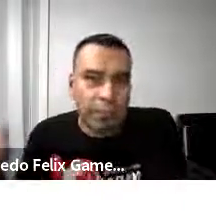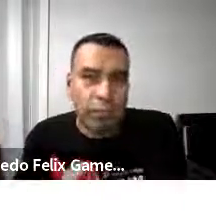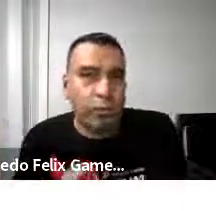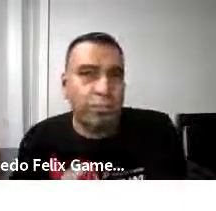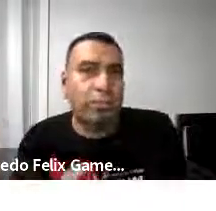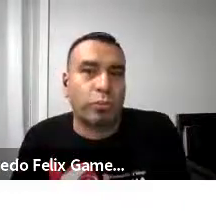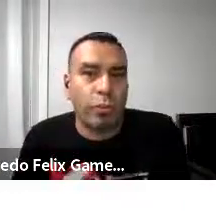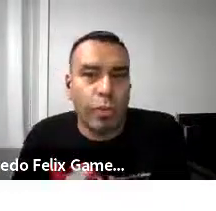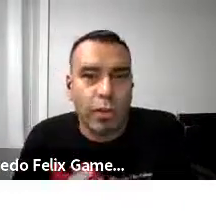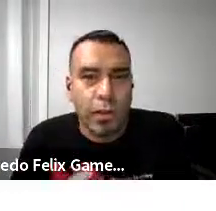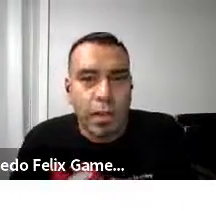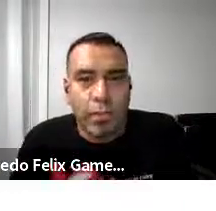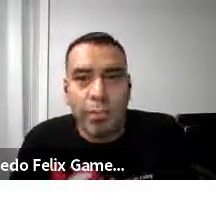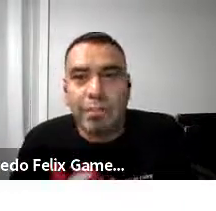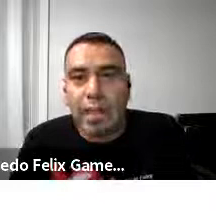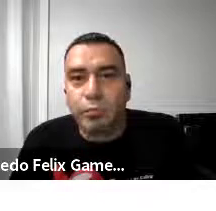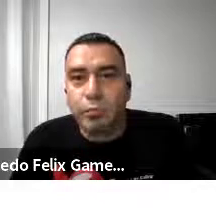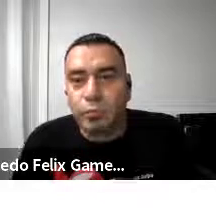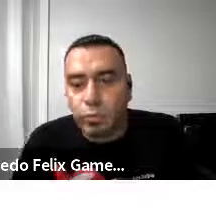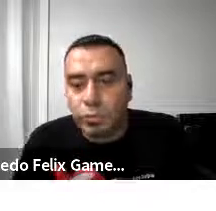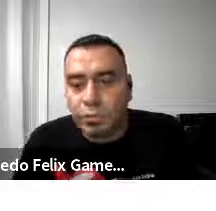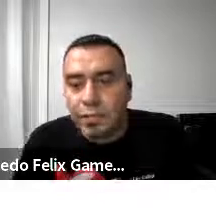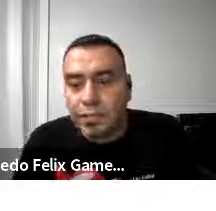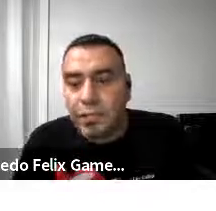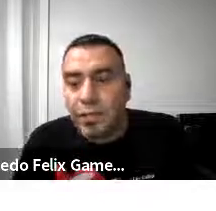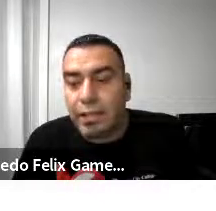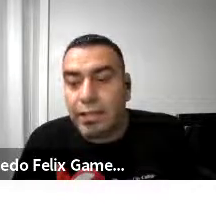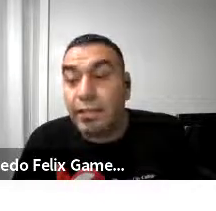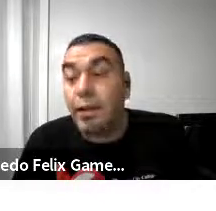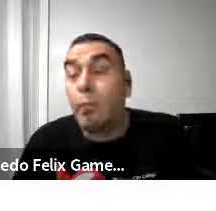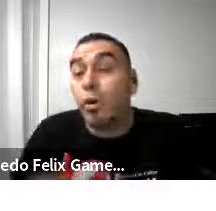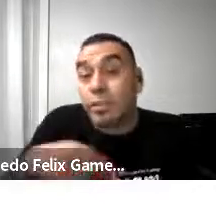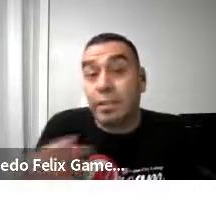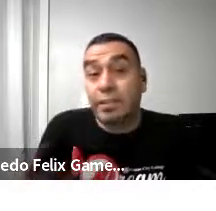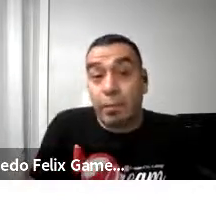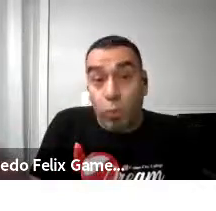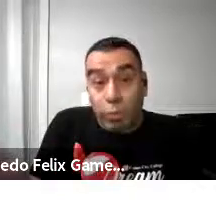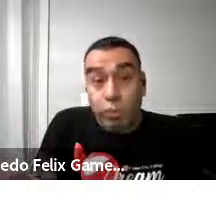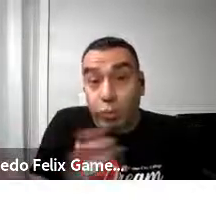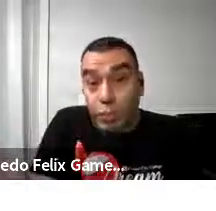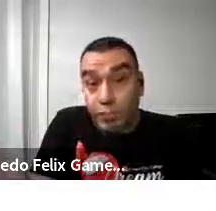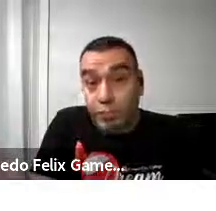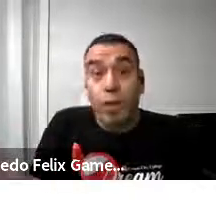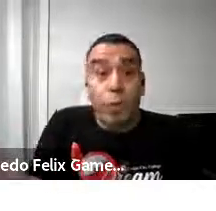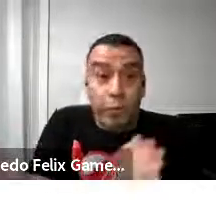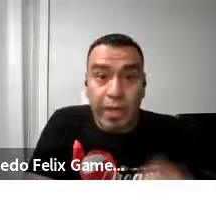example, which is the most common one. Many times when students they they there we noticed that taking more than two years with